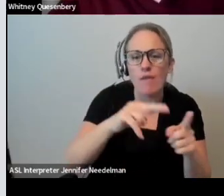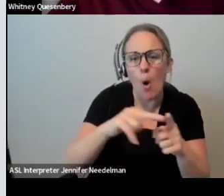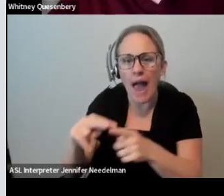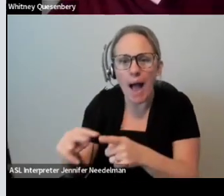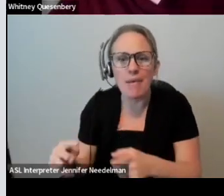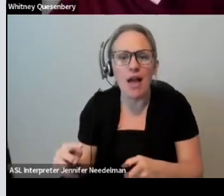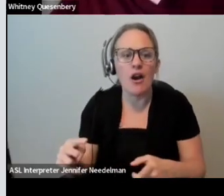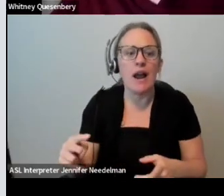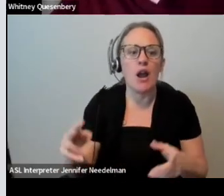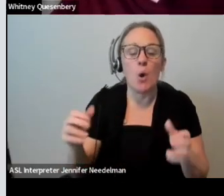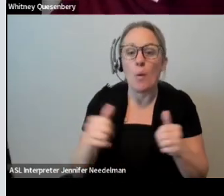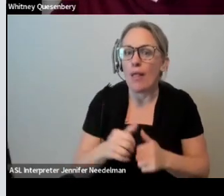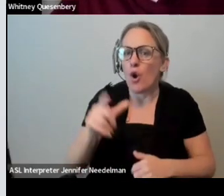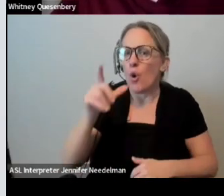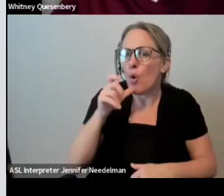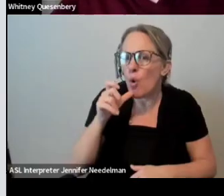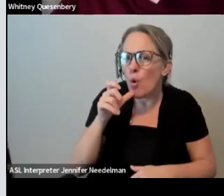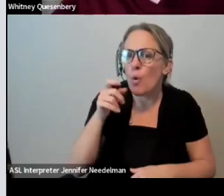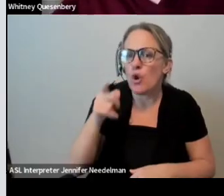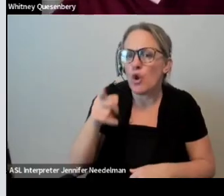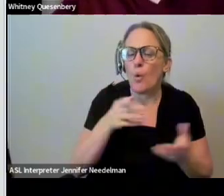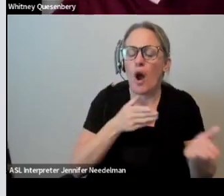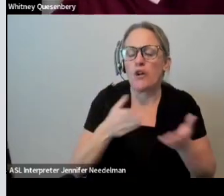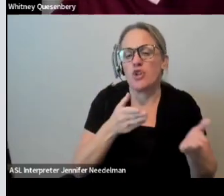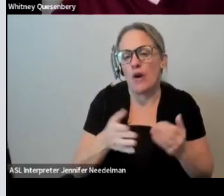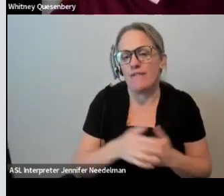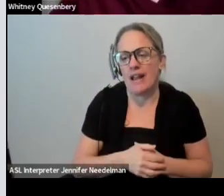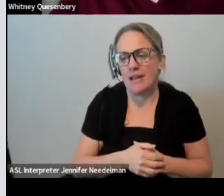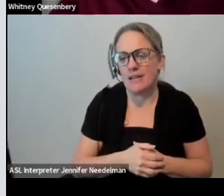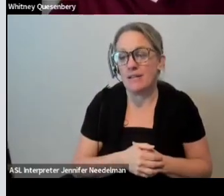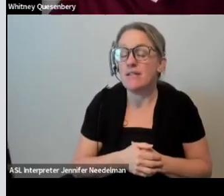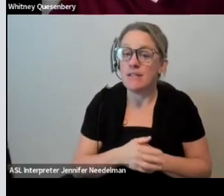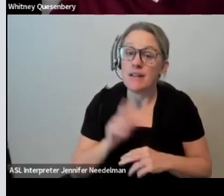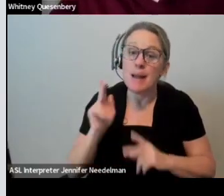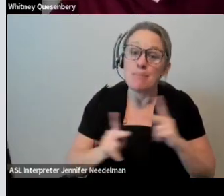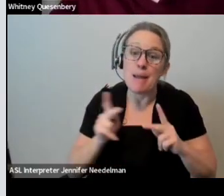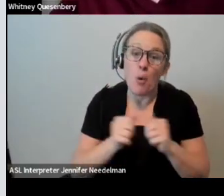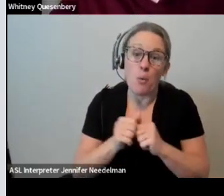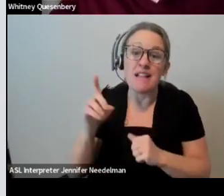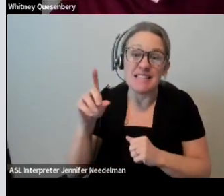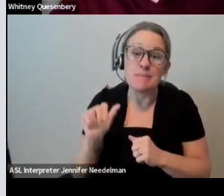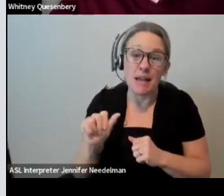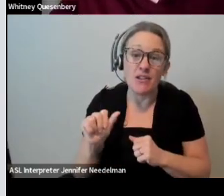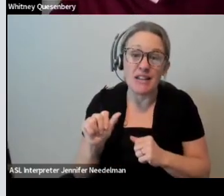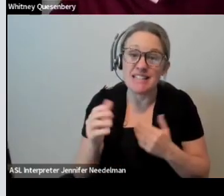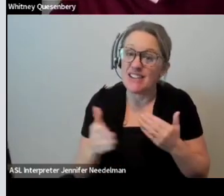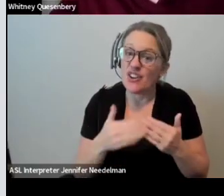who you think you're serving. And of course, people with disabilities are easy to forget if they're not visible